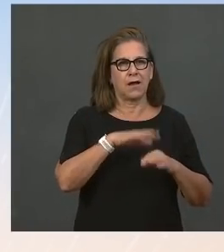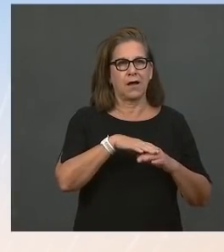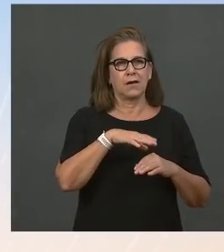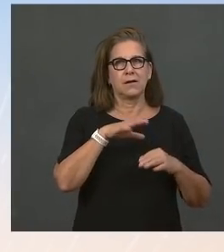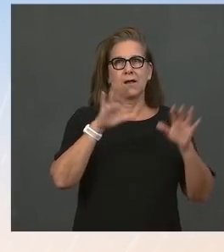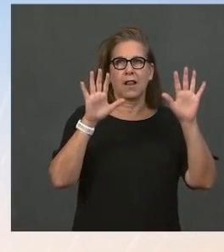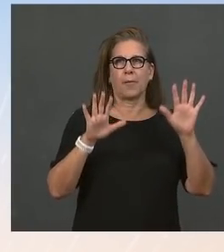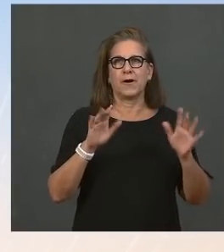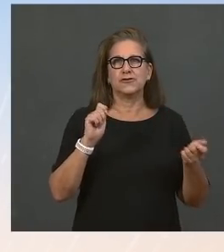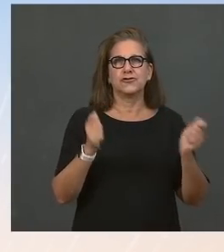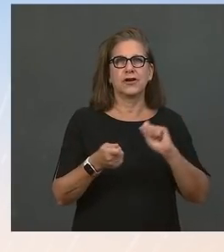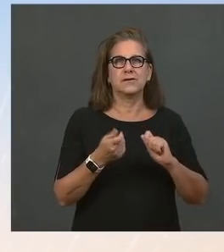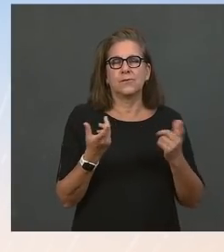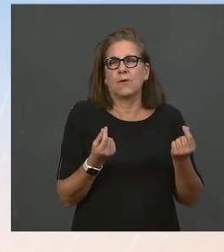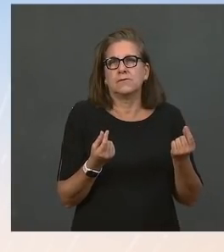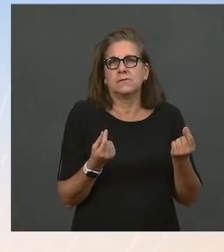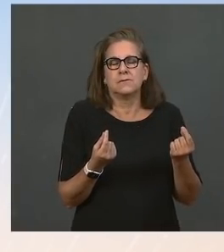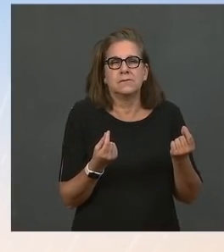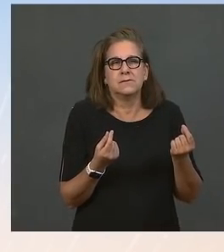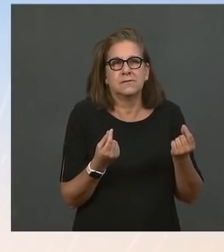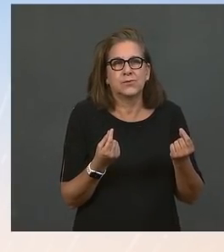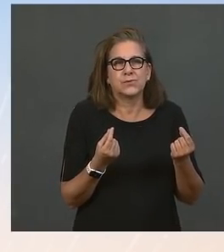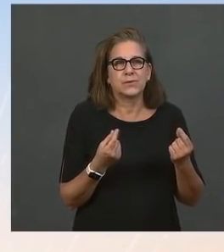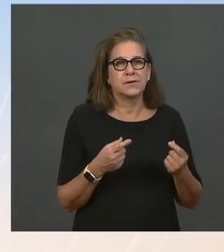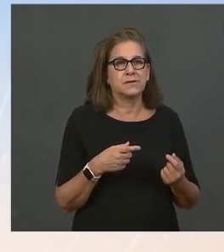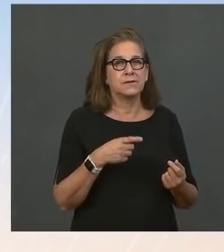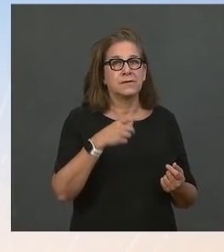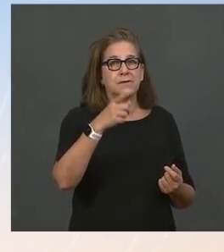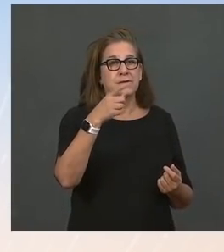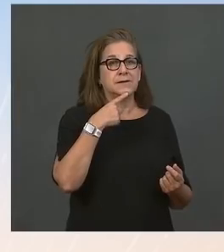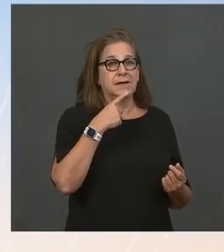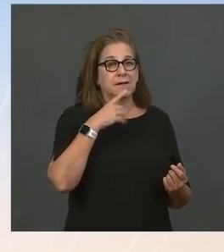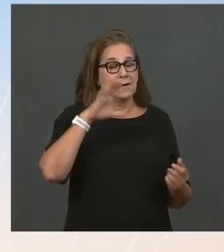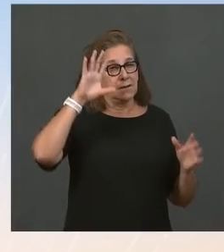has made to date -- some has been executive action, like rejoining the Paris Agreement,